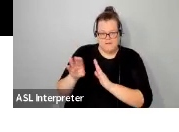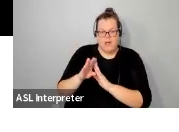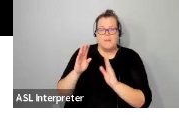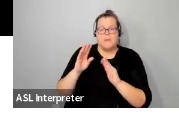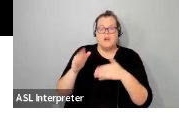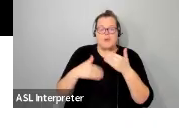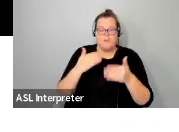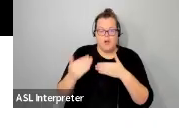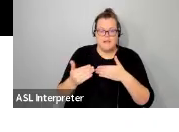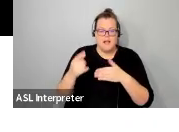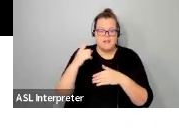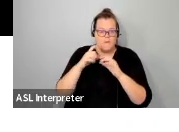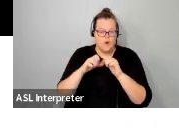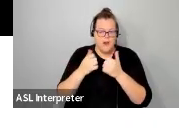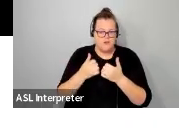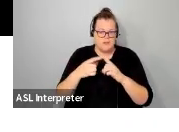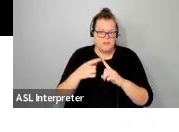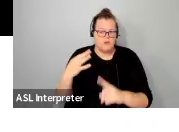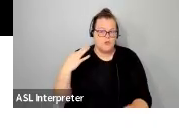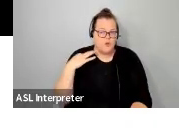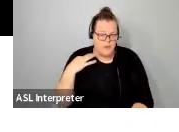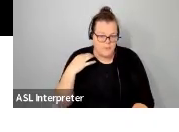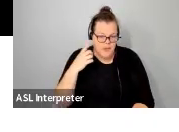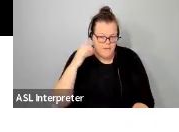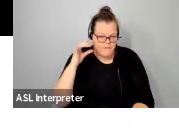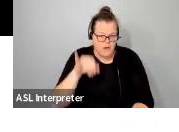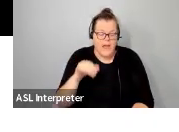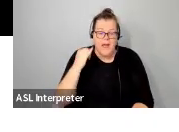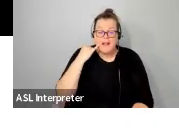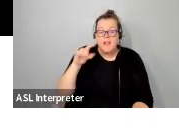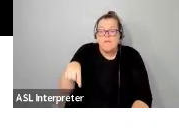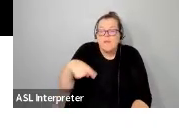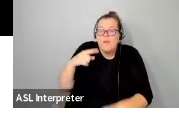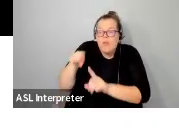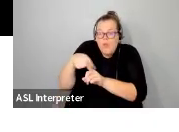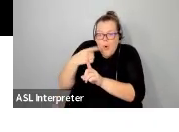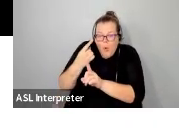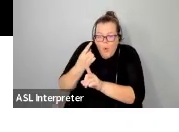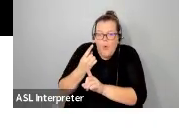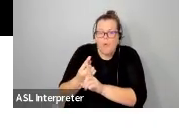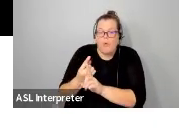they are the only willing and qualified provider of both direct services and TCM in the area.